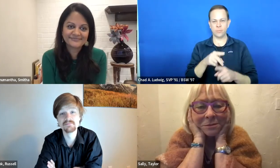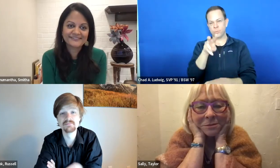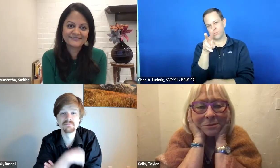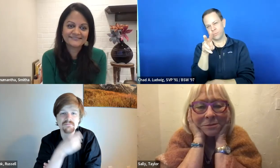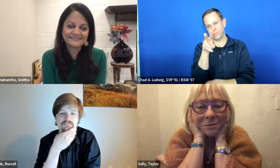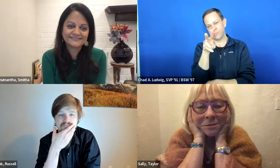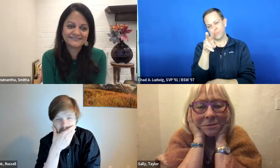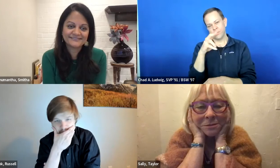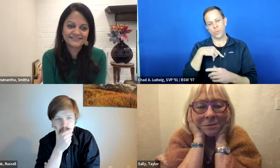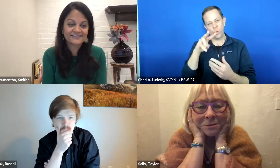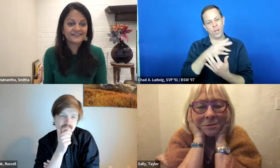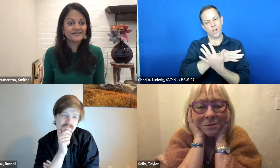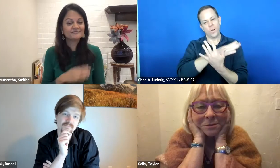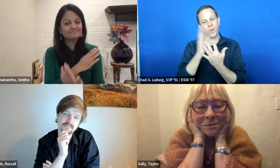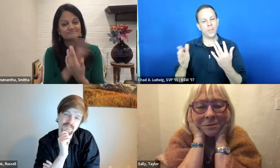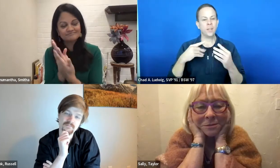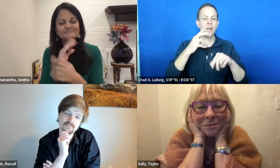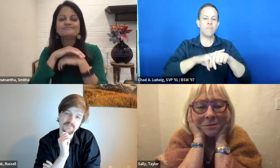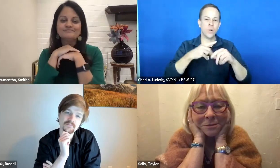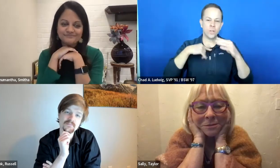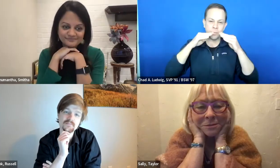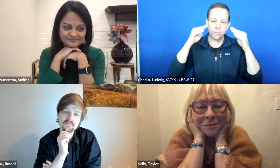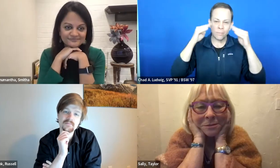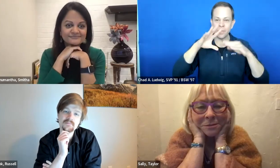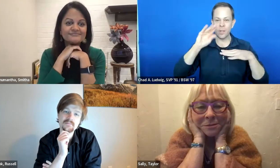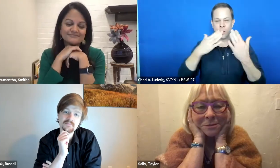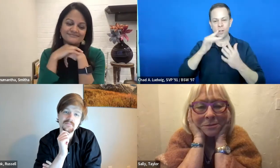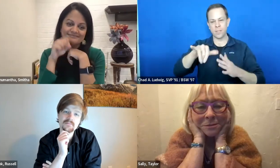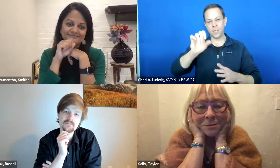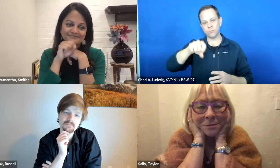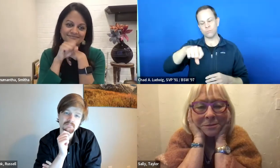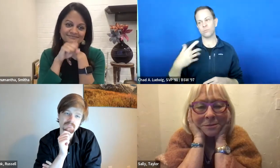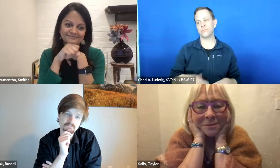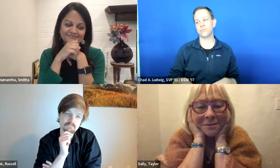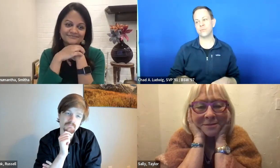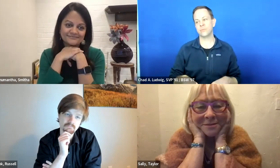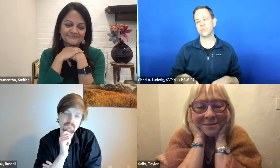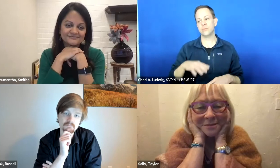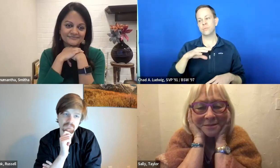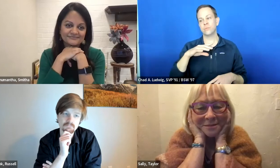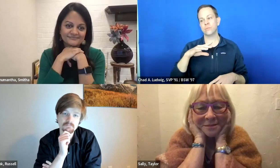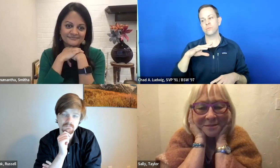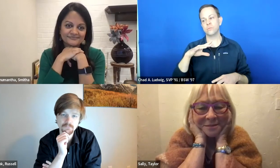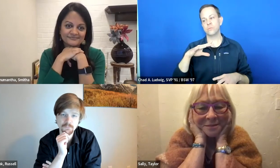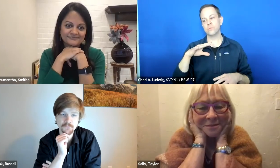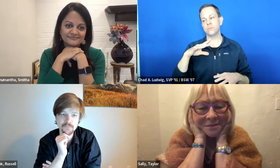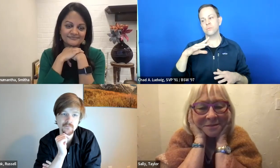I had a chair next to me today, and I watched it all the way through, and, of course, my eyes were welling up at certain moments.